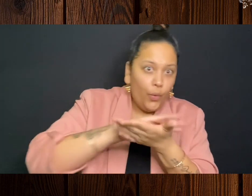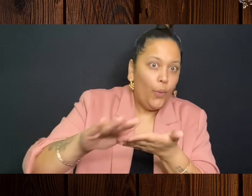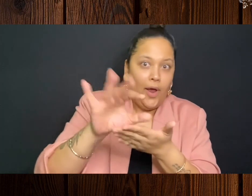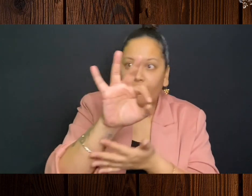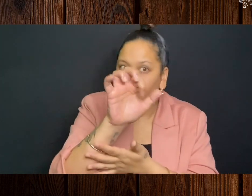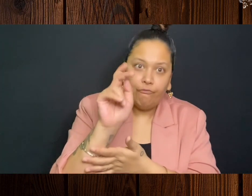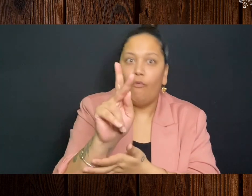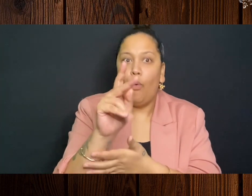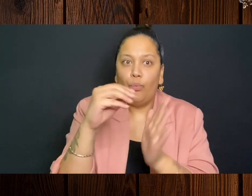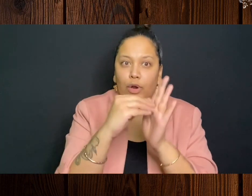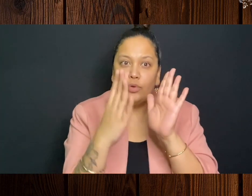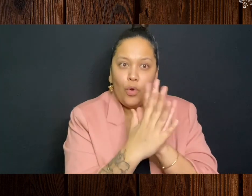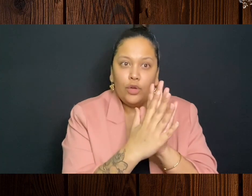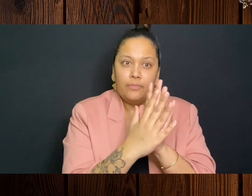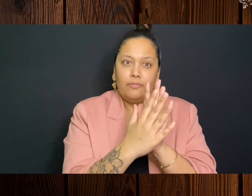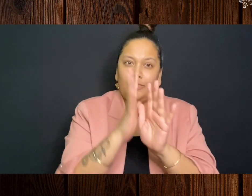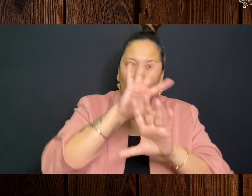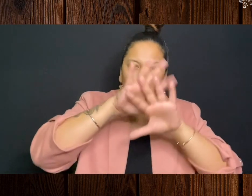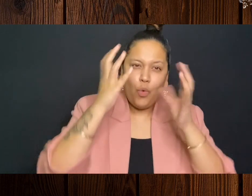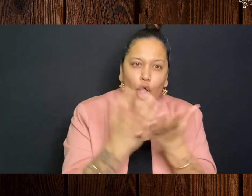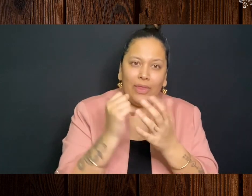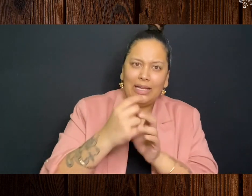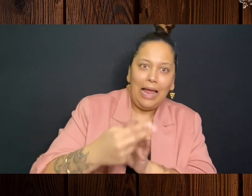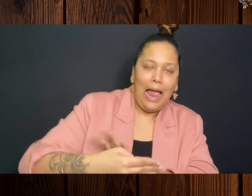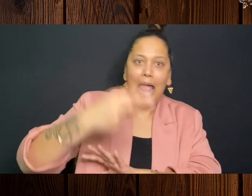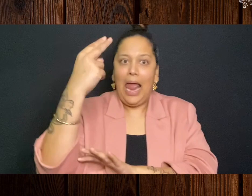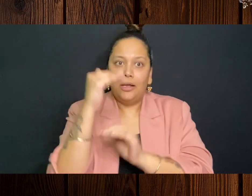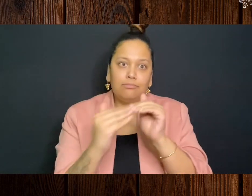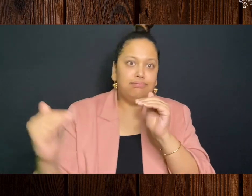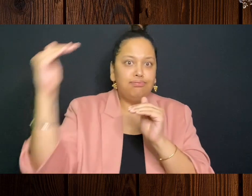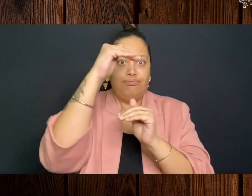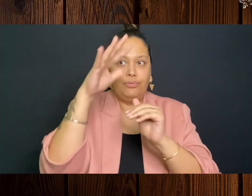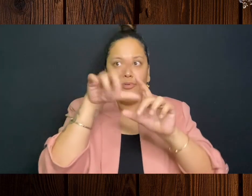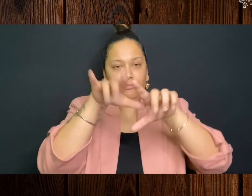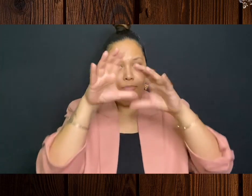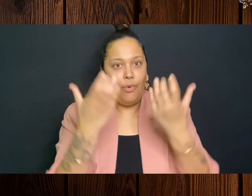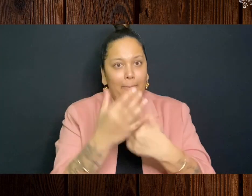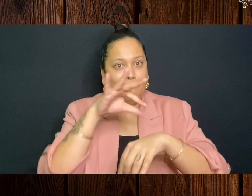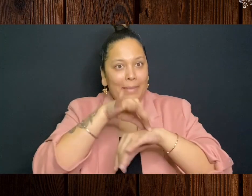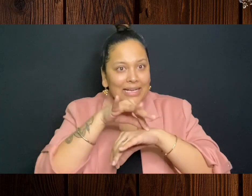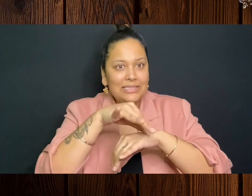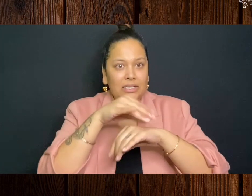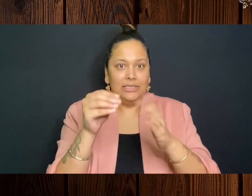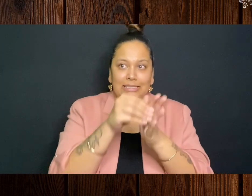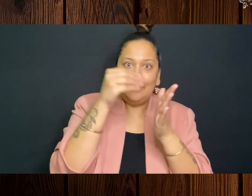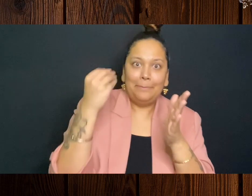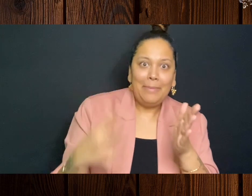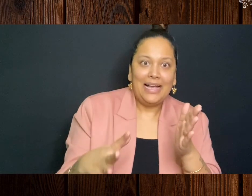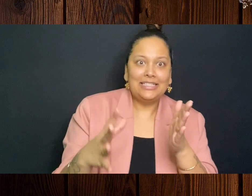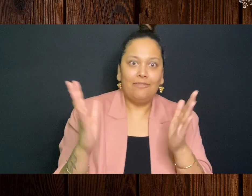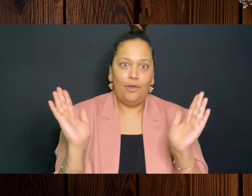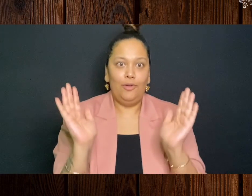world with the highest gear on the planet. The most expensive gear on the planet. Or it can be done with one